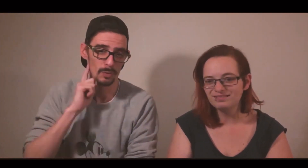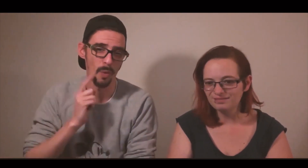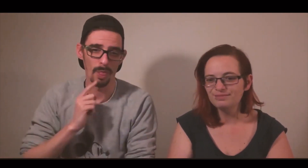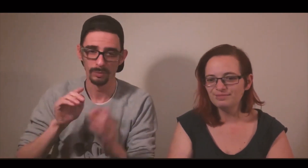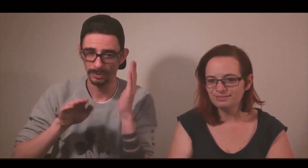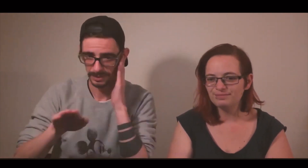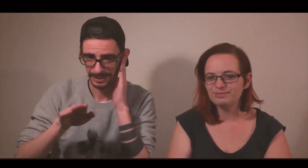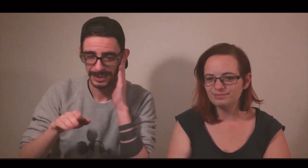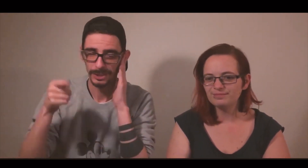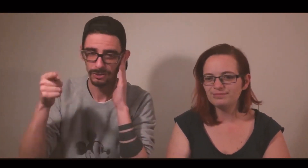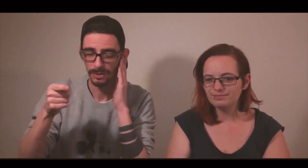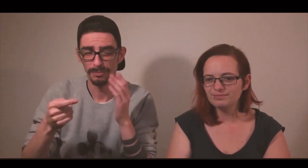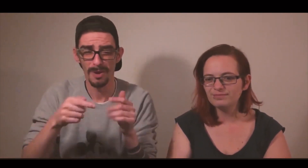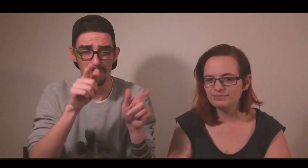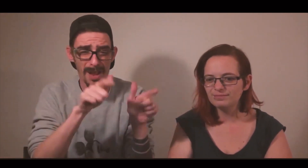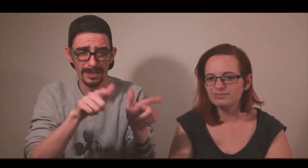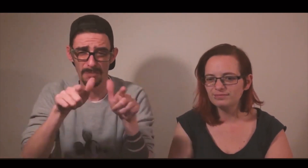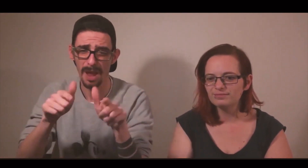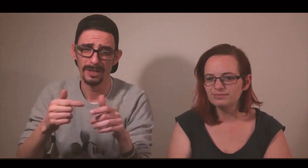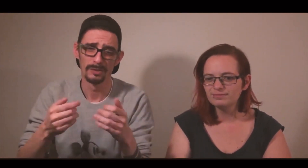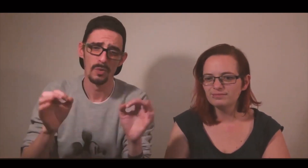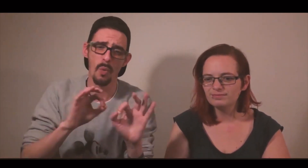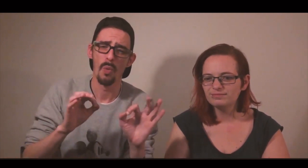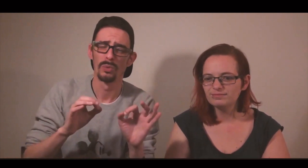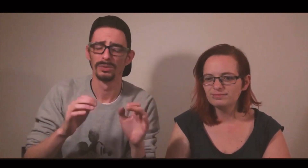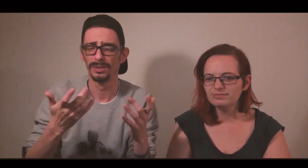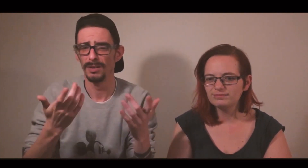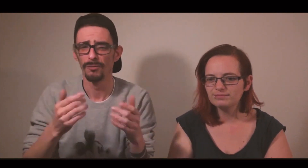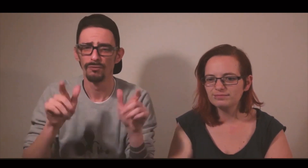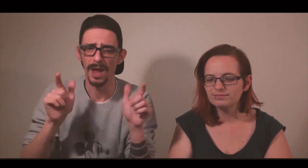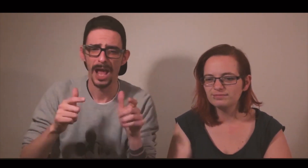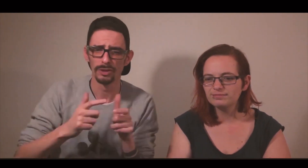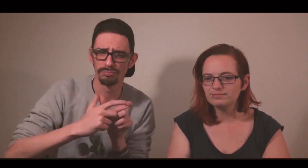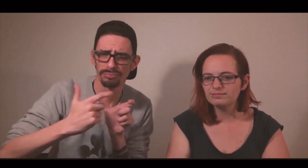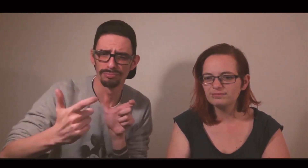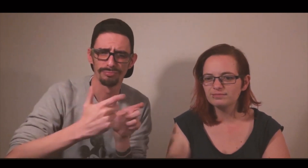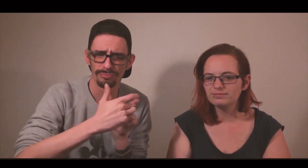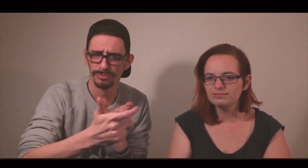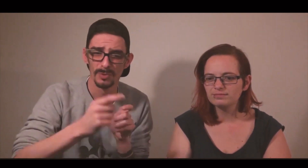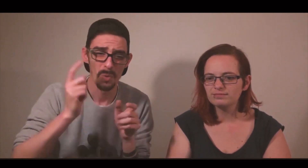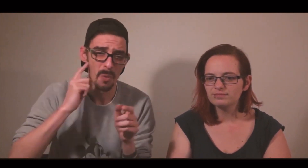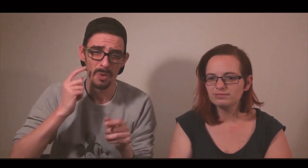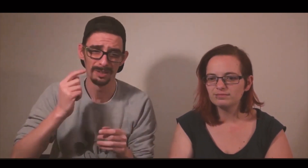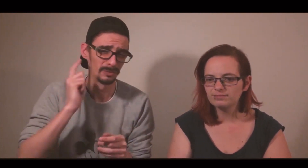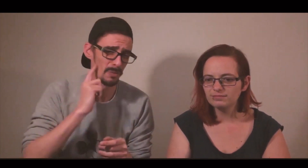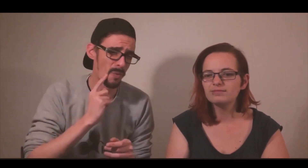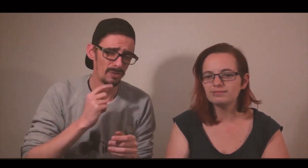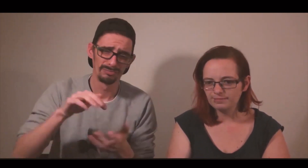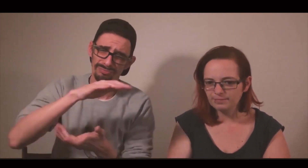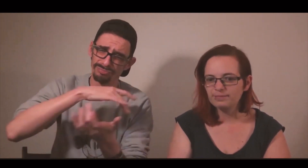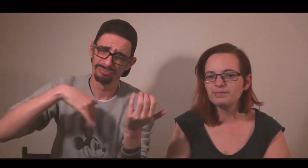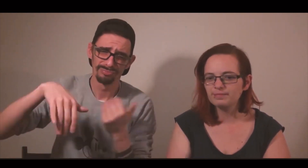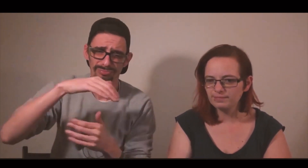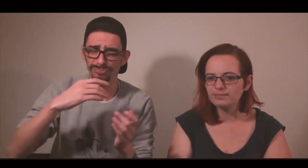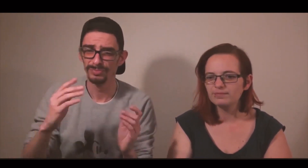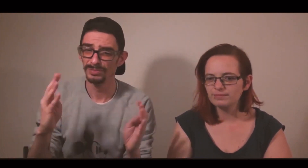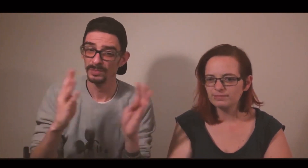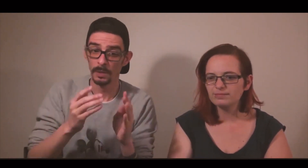who is deaf and works as a music DJ. It does not matter whether these are parties or events for hearing or deaf people.